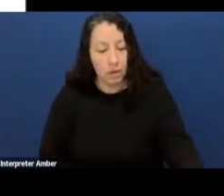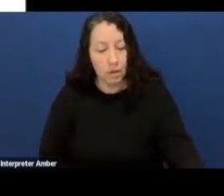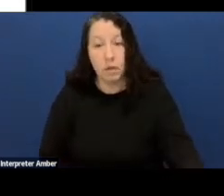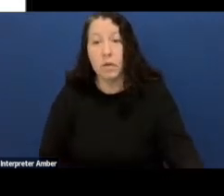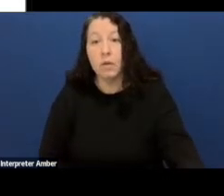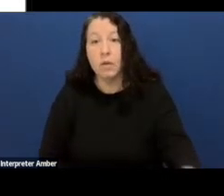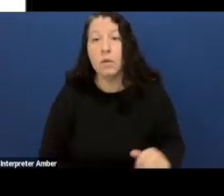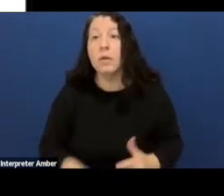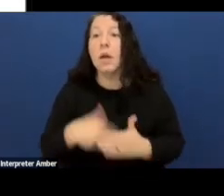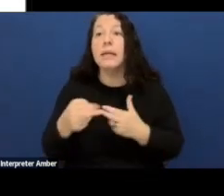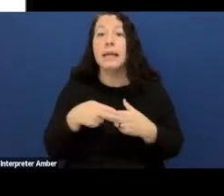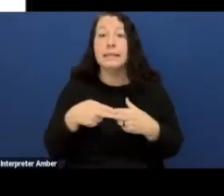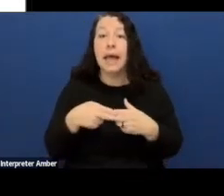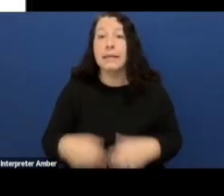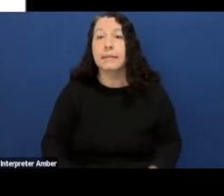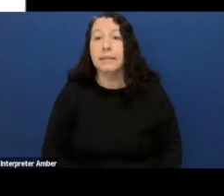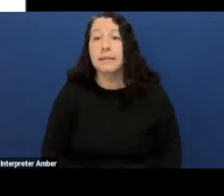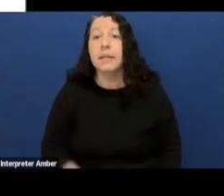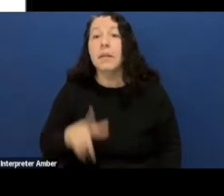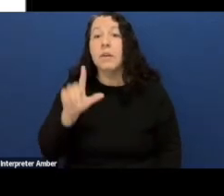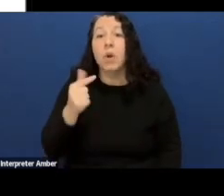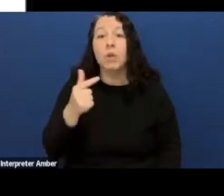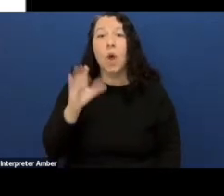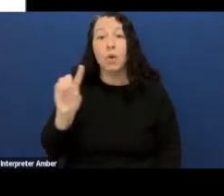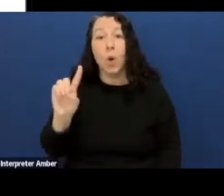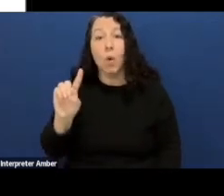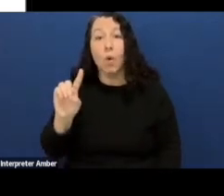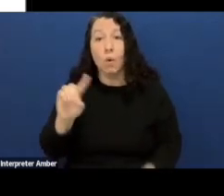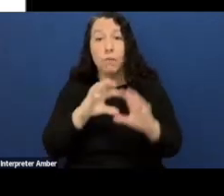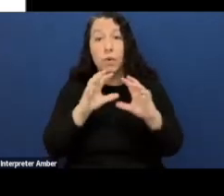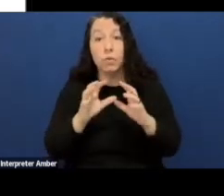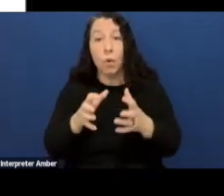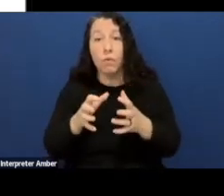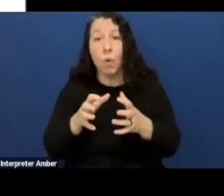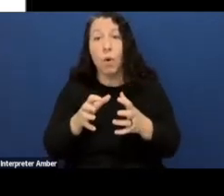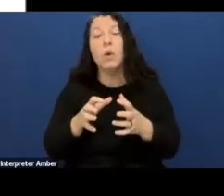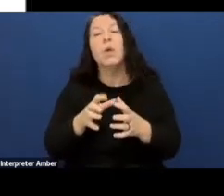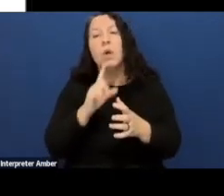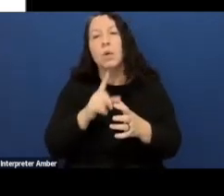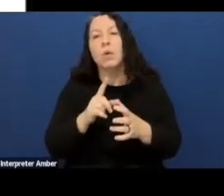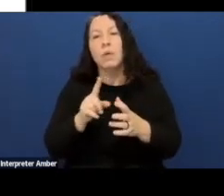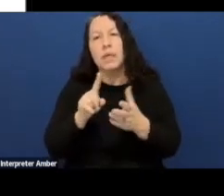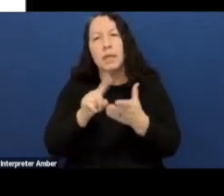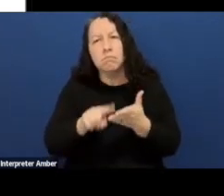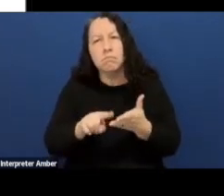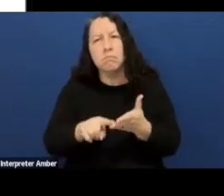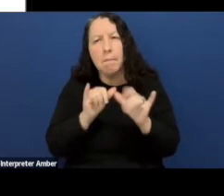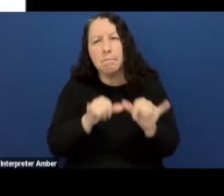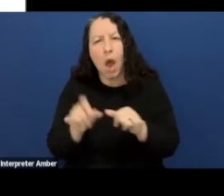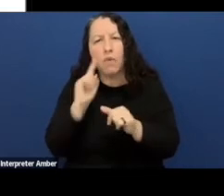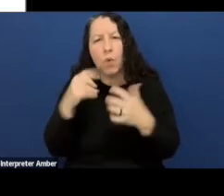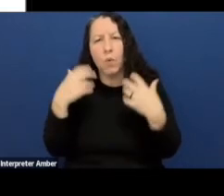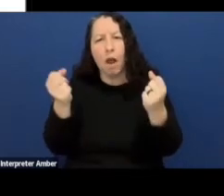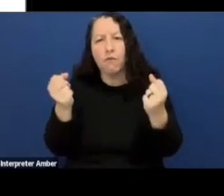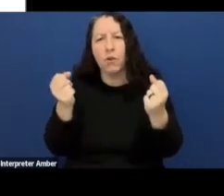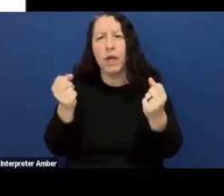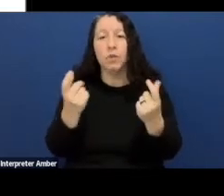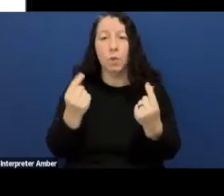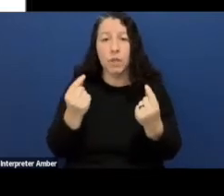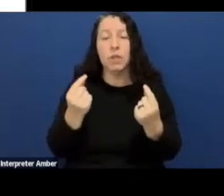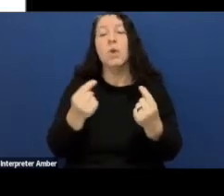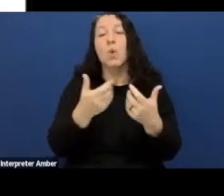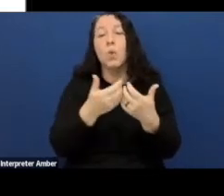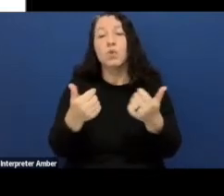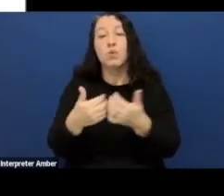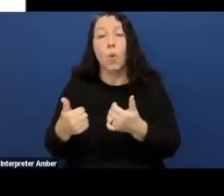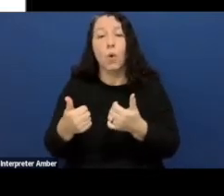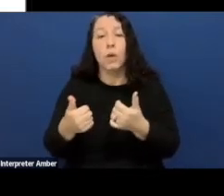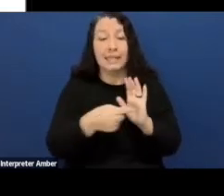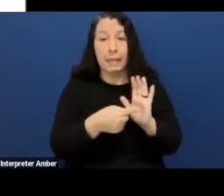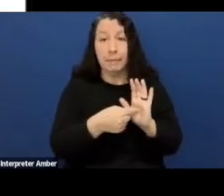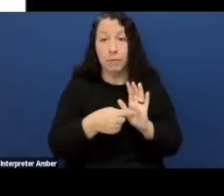on. Next slide, please. In our Long COVID cohort, we looked at the patterns of recovery.